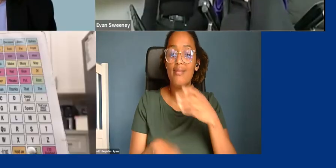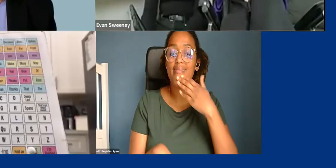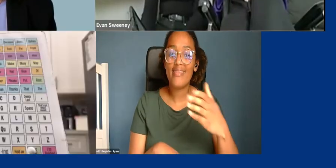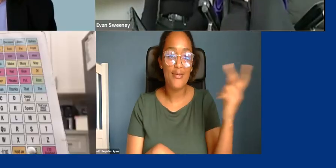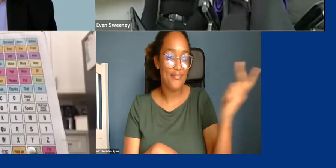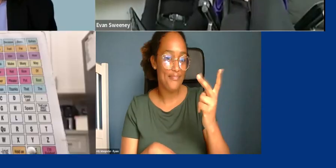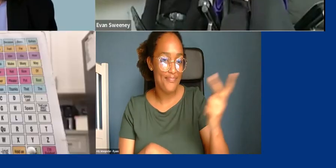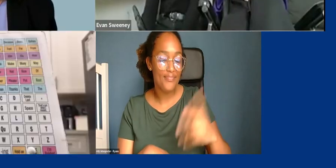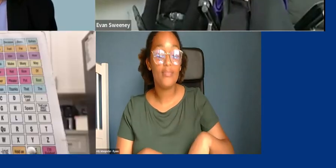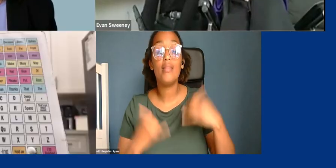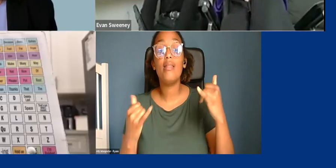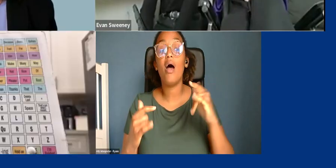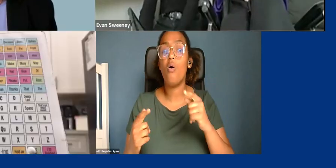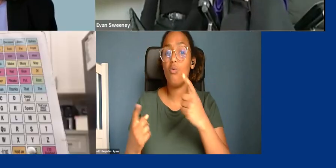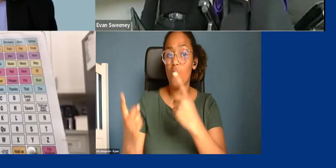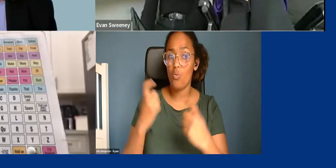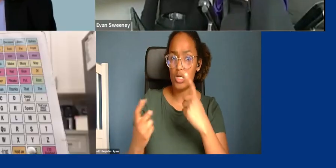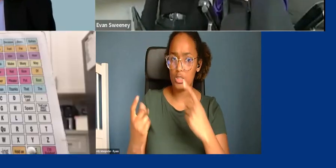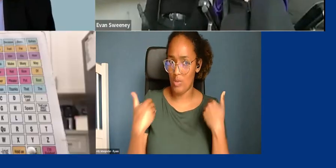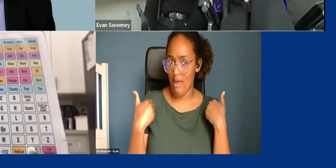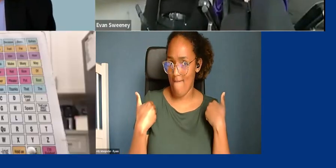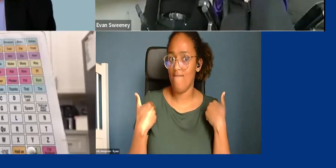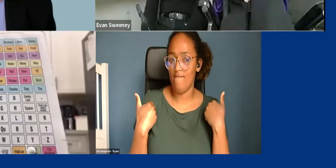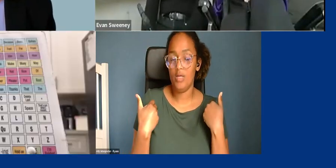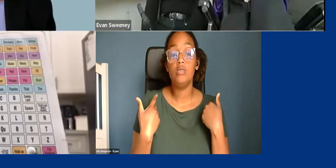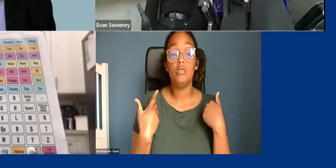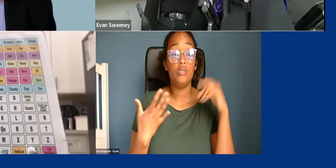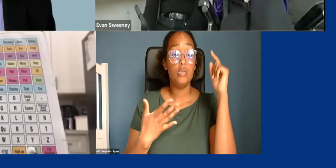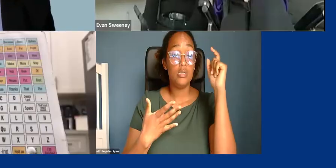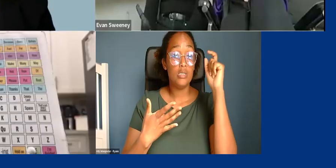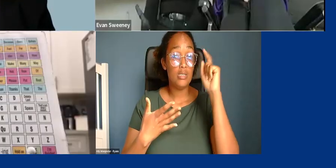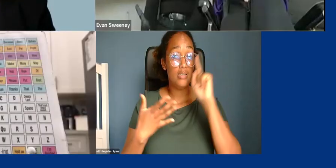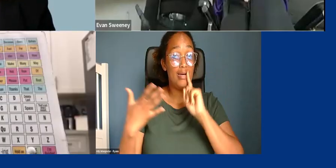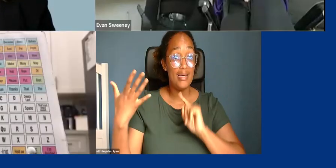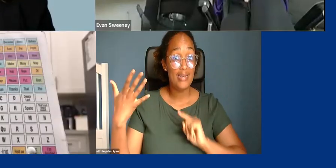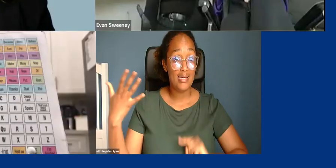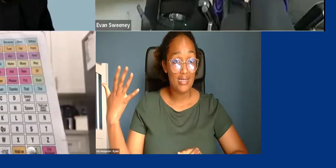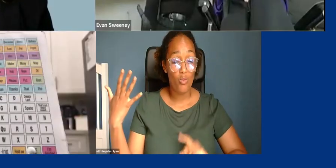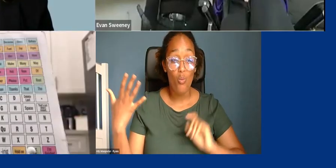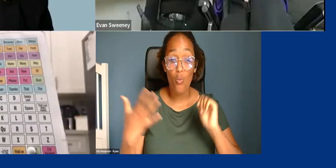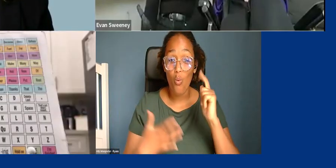going to be able to get to all of them, but we will try to get it through as many as we can.